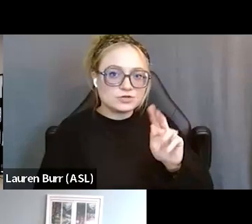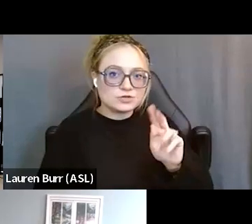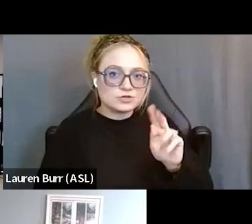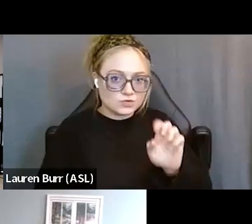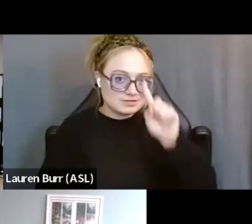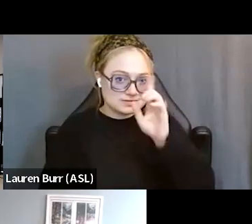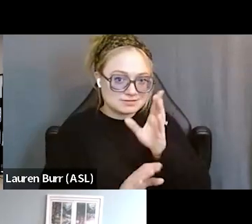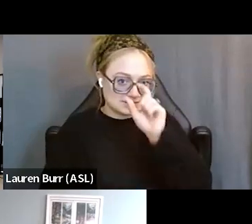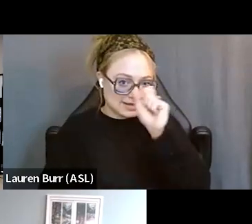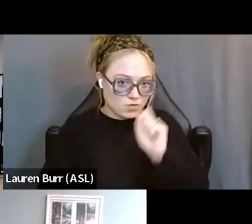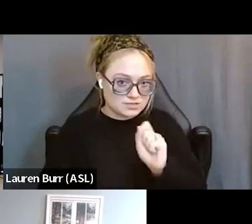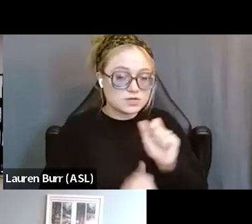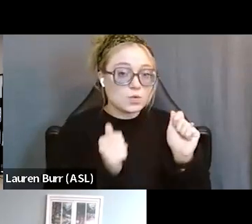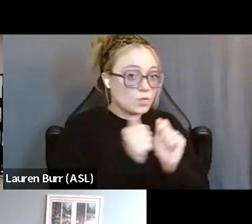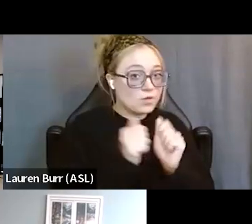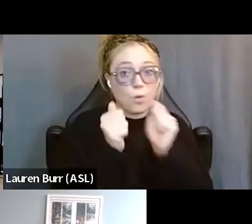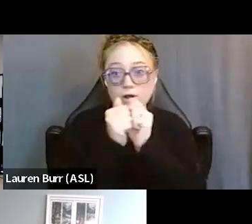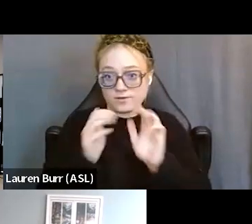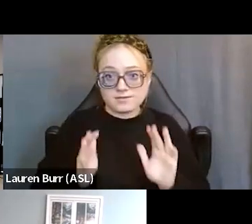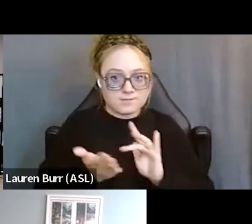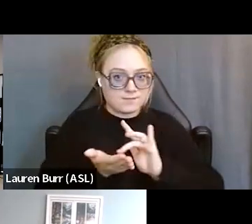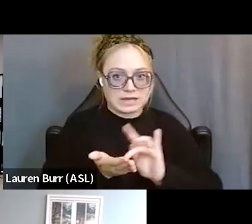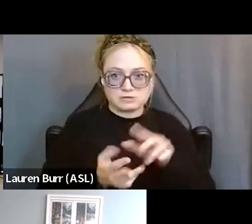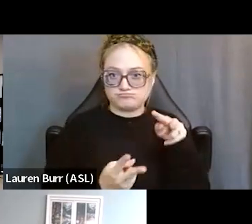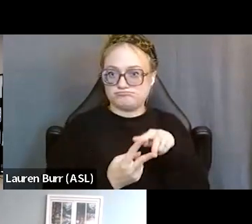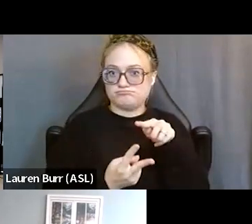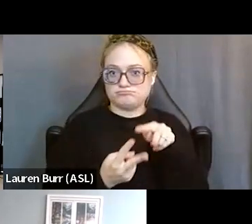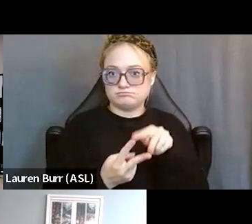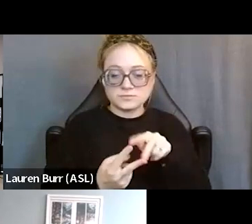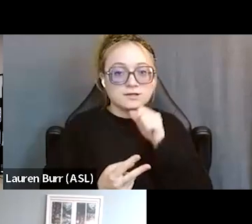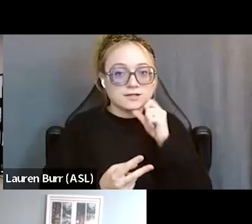So, you know, not for everybody it will work, you know,